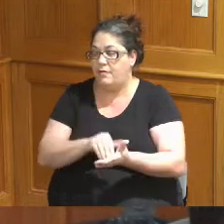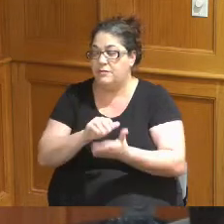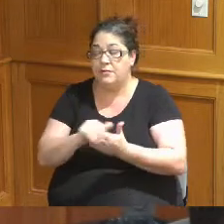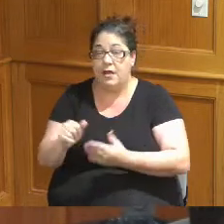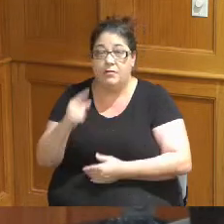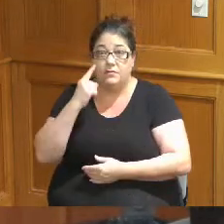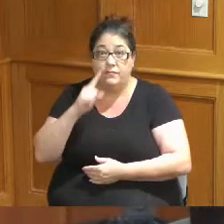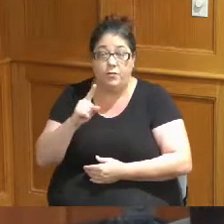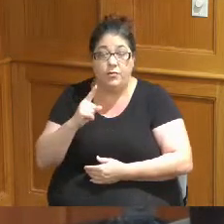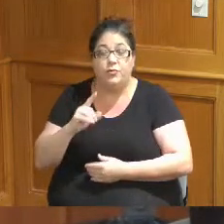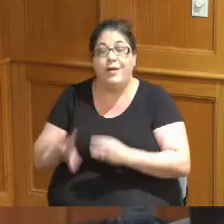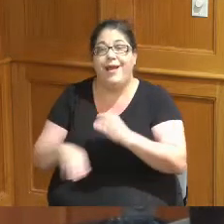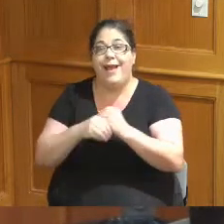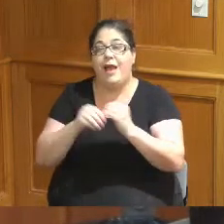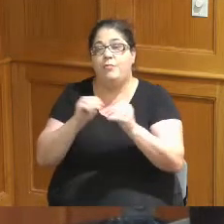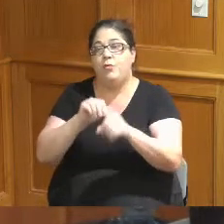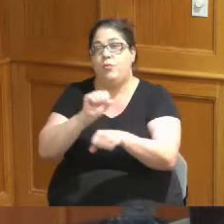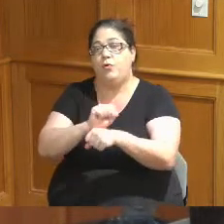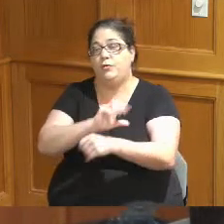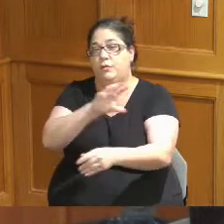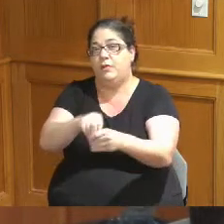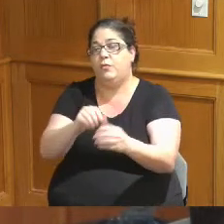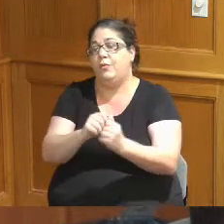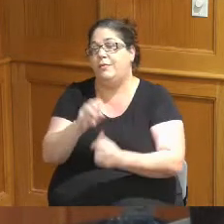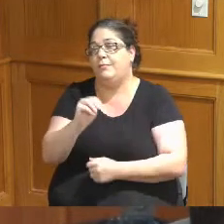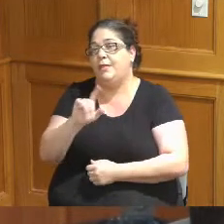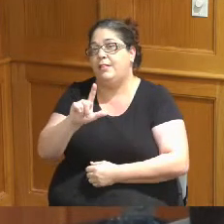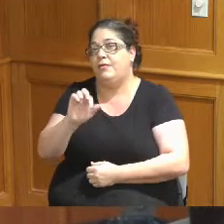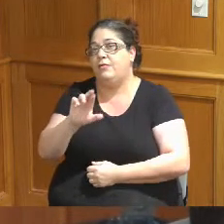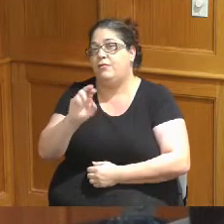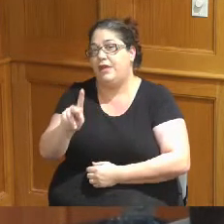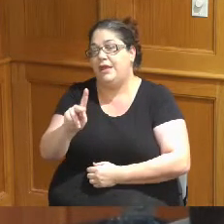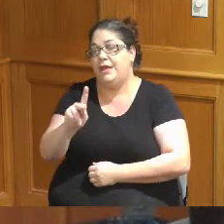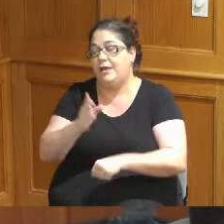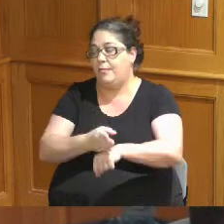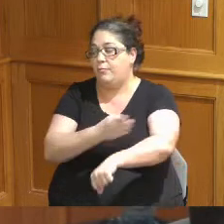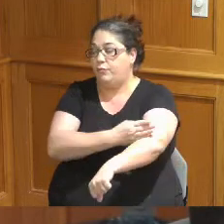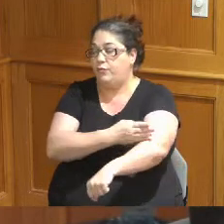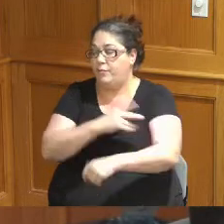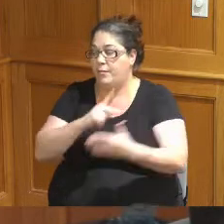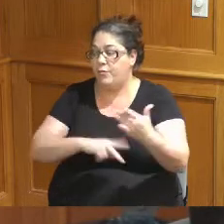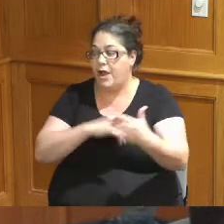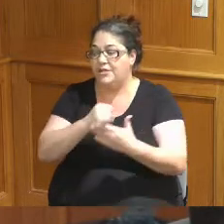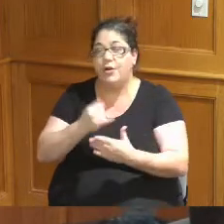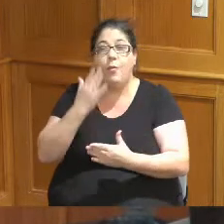to add scope to the Mill Creek Loop improvements project to replace deteriorating and damaged